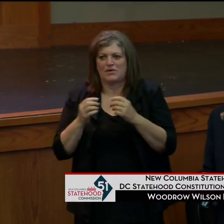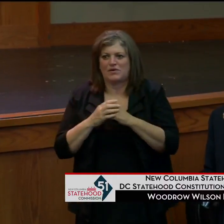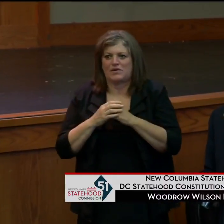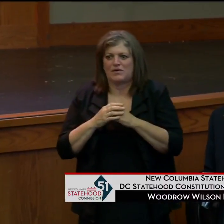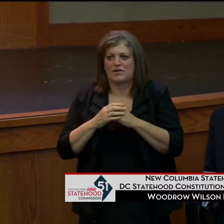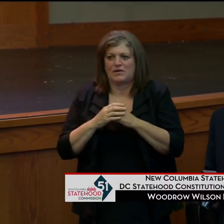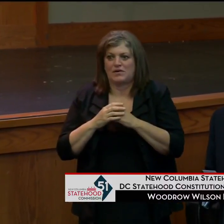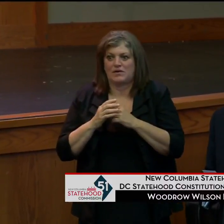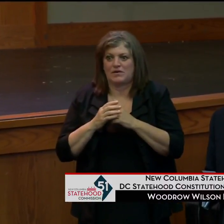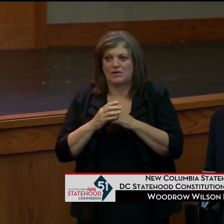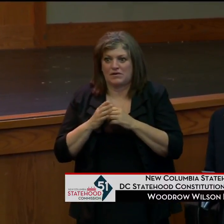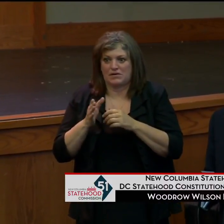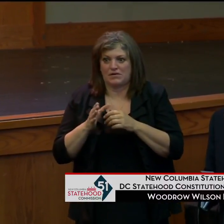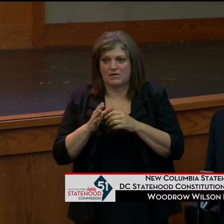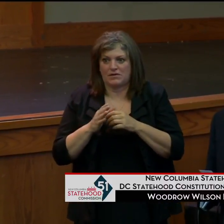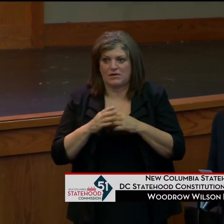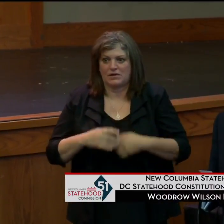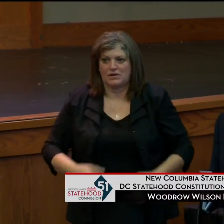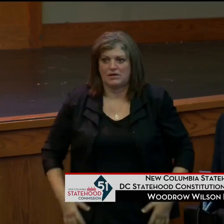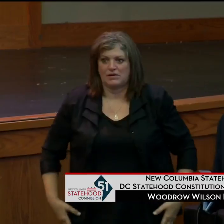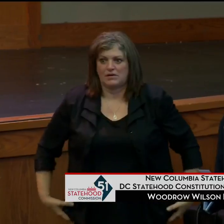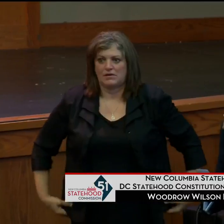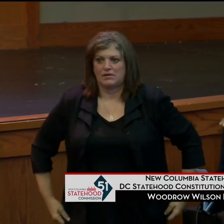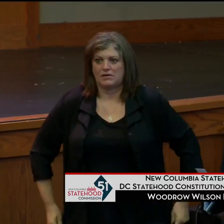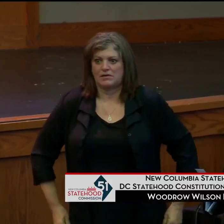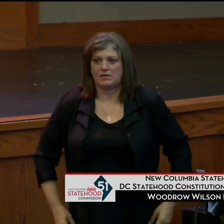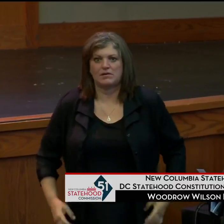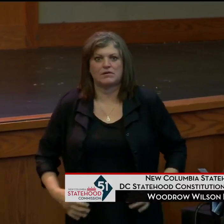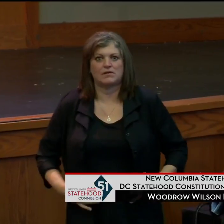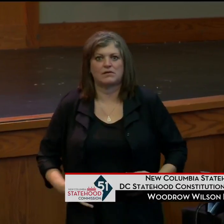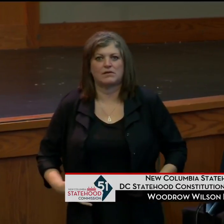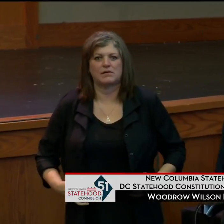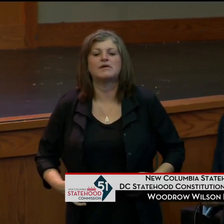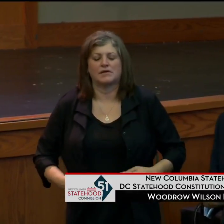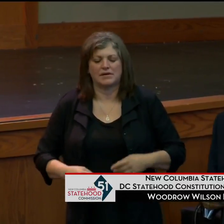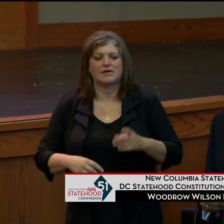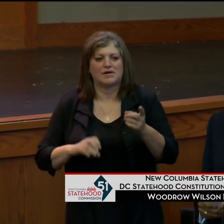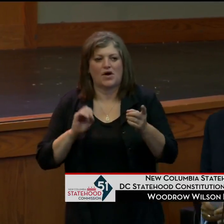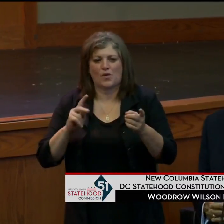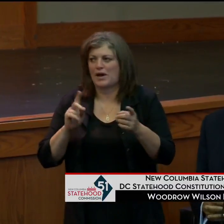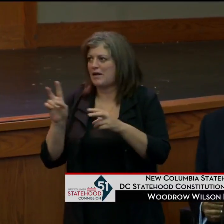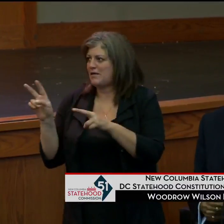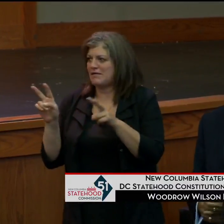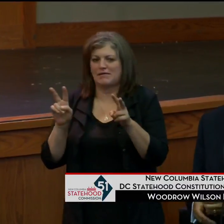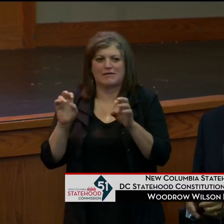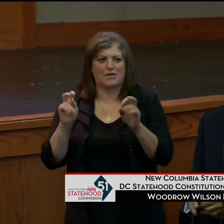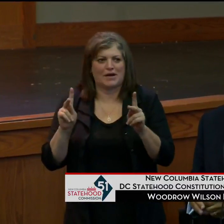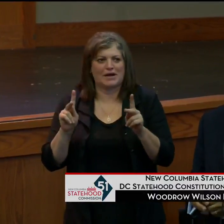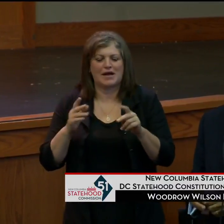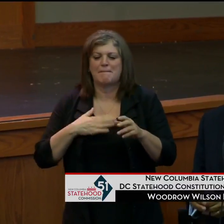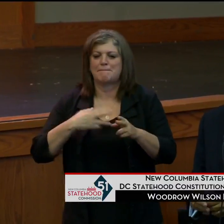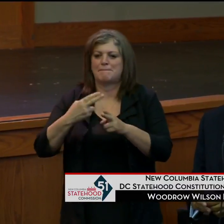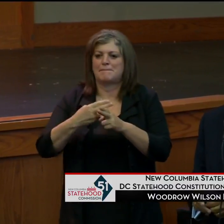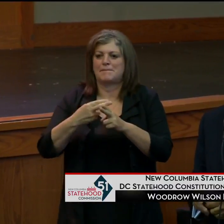LIFT THE MIC. YES. OKAY. WORD TO THE WISE. MY NAME IS RODERICK WOODSON.